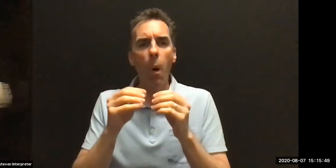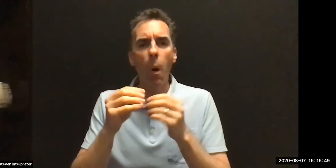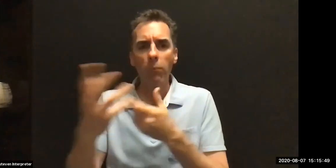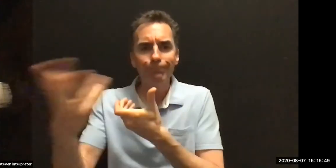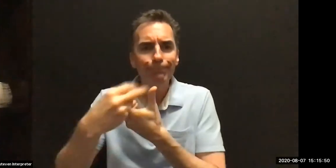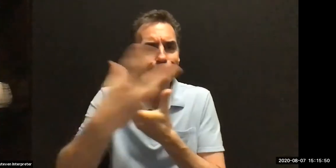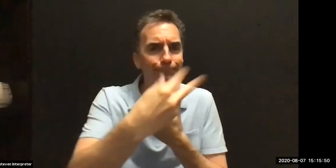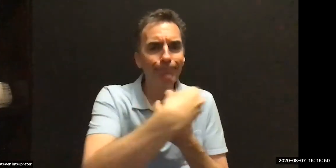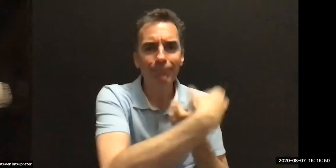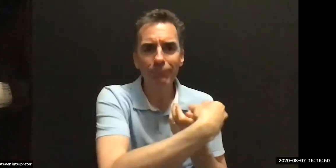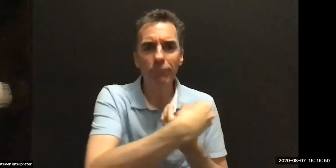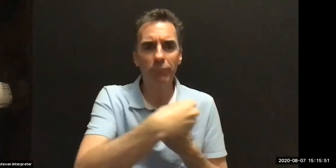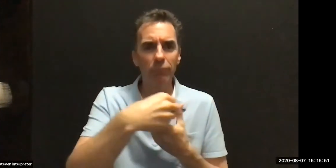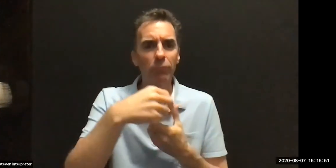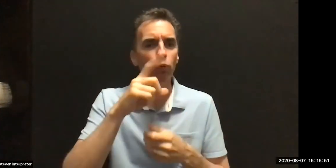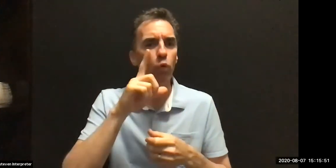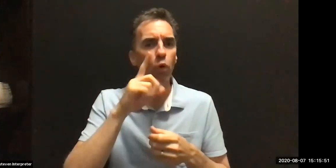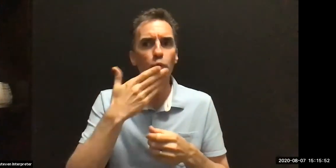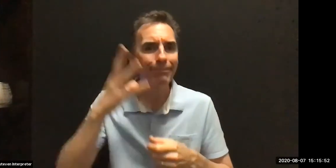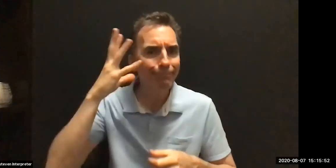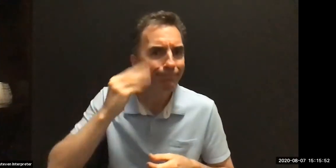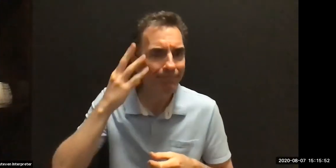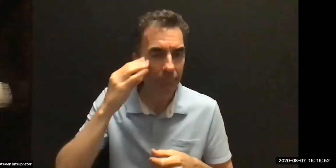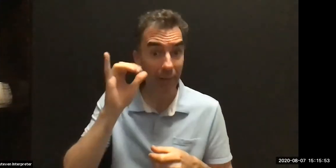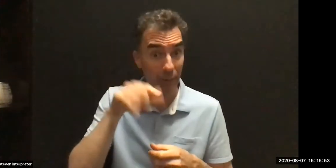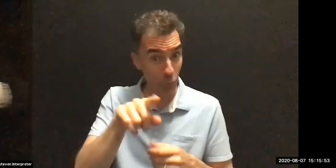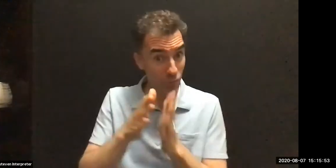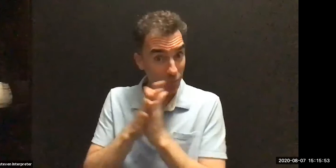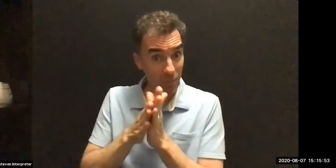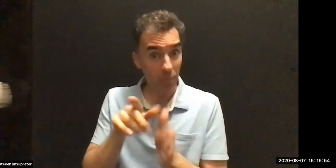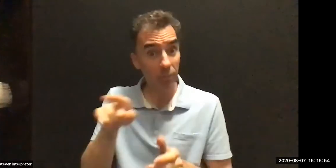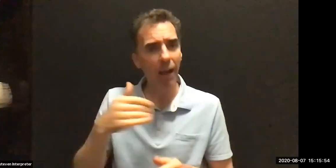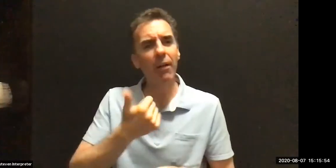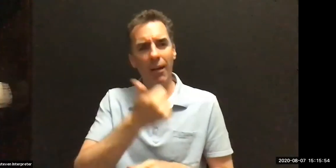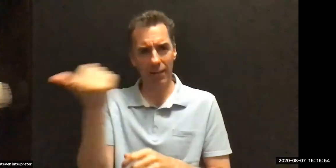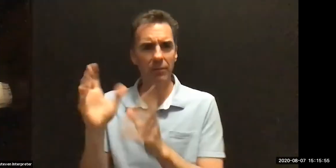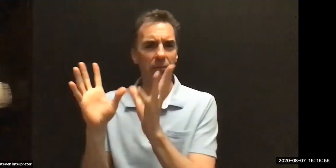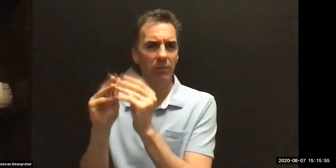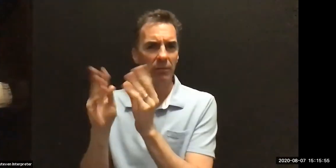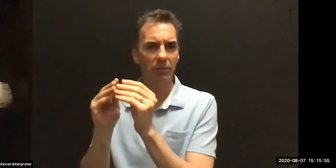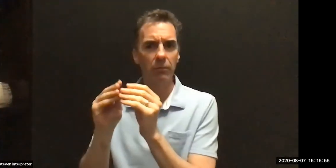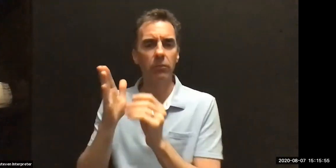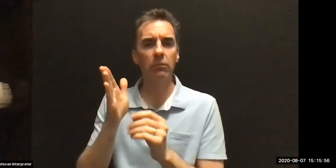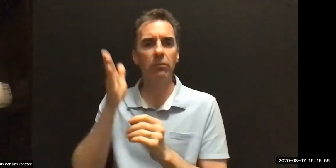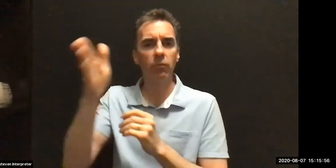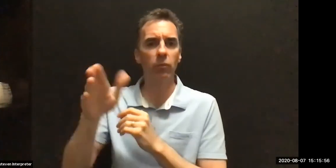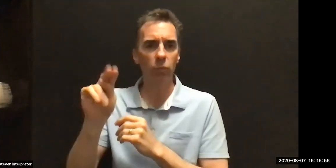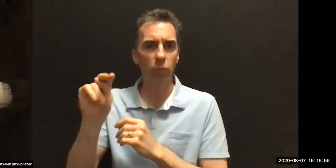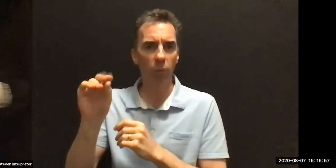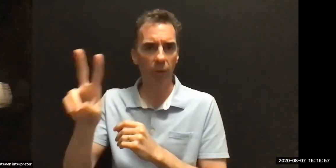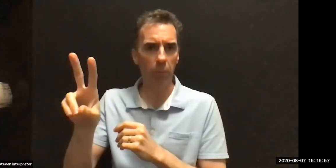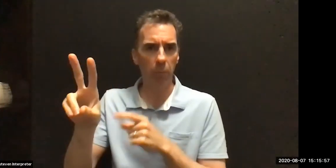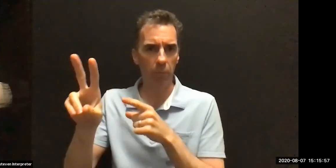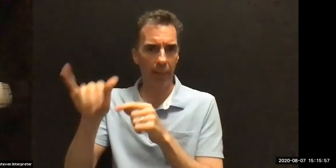Channelle Charest: based platform. So if you guys want to check that out. We'll be doing another session of that in November and so that will pop up also